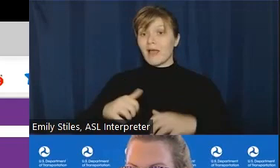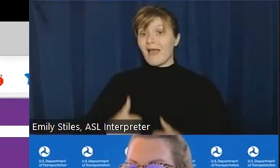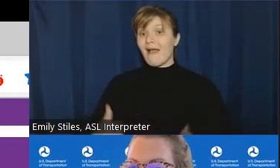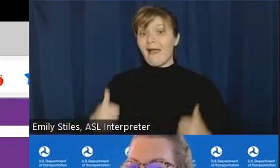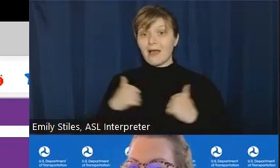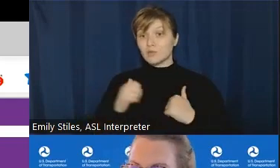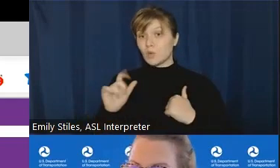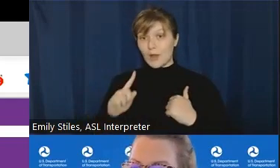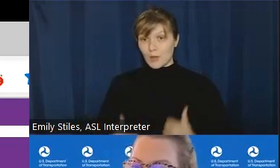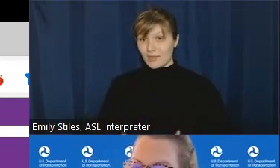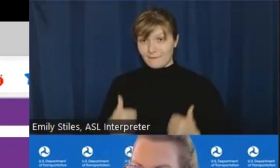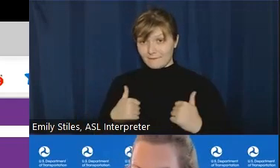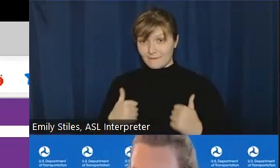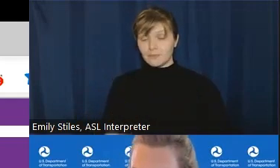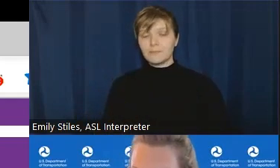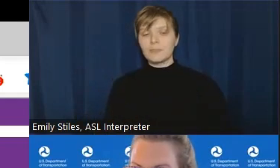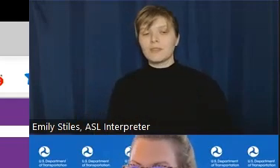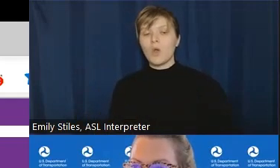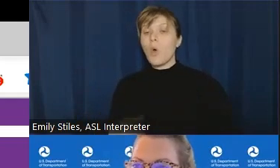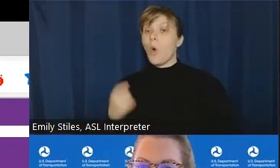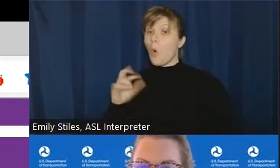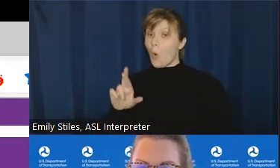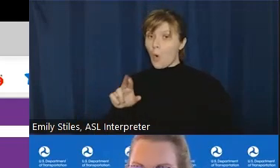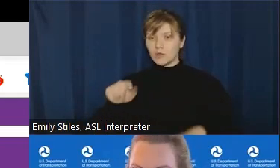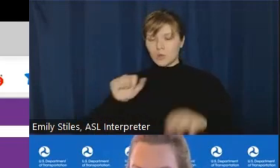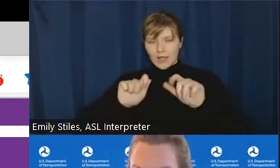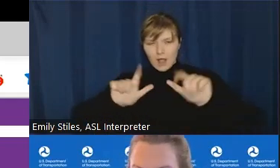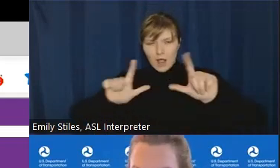or you can zoom in. As you can see, it’s nationwide,